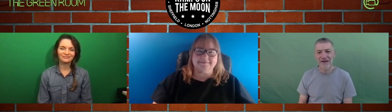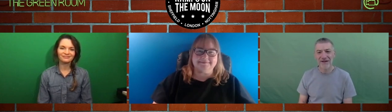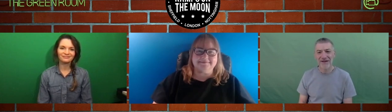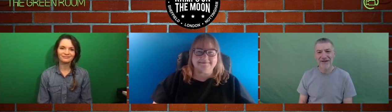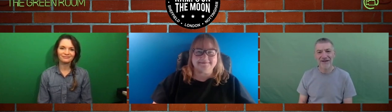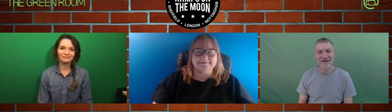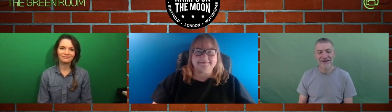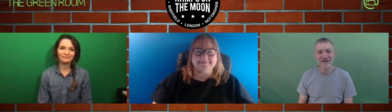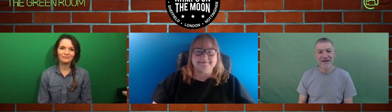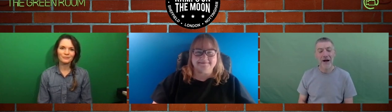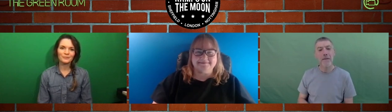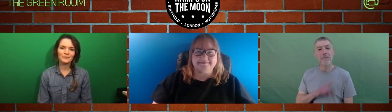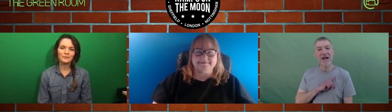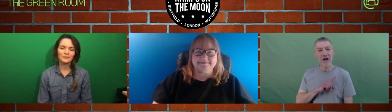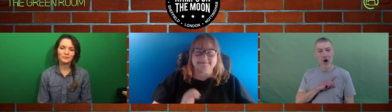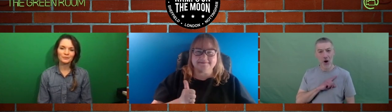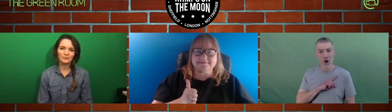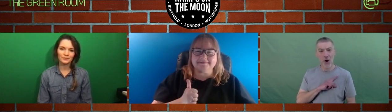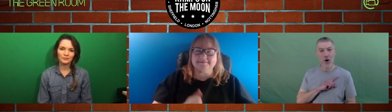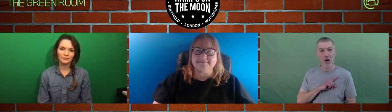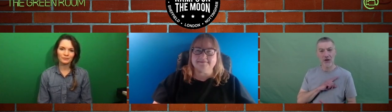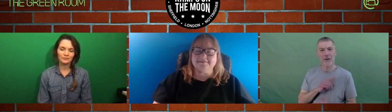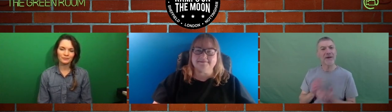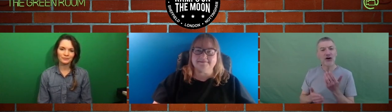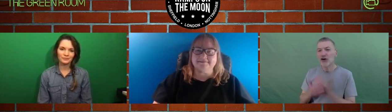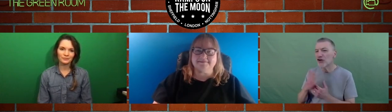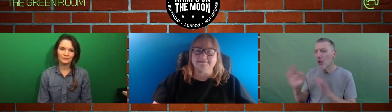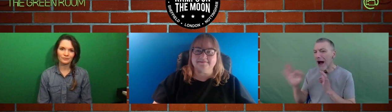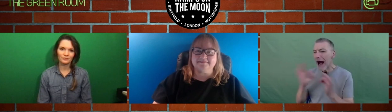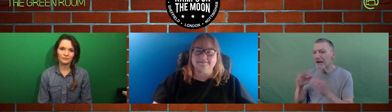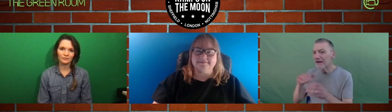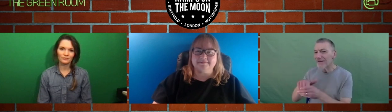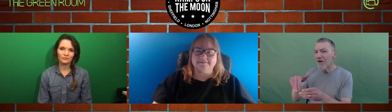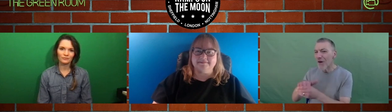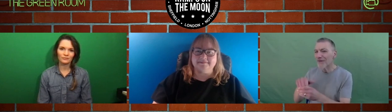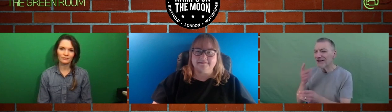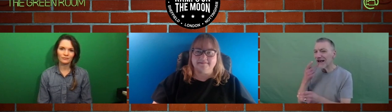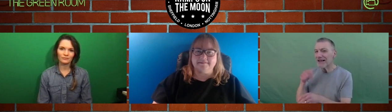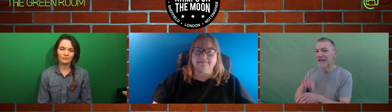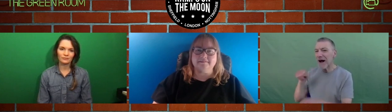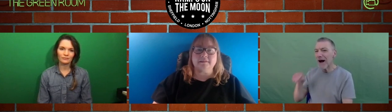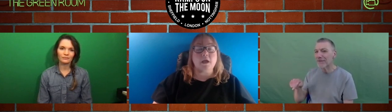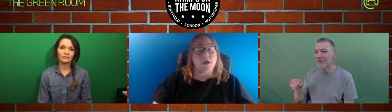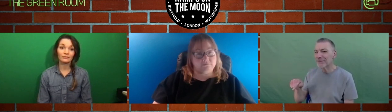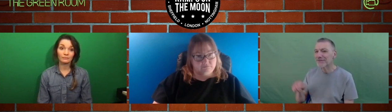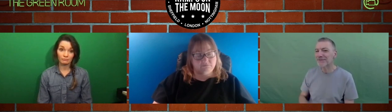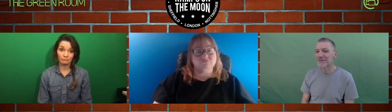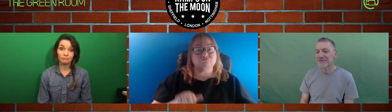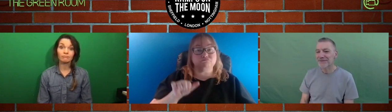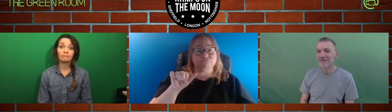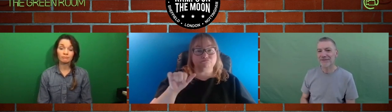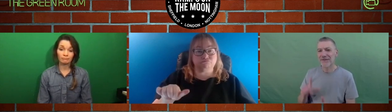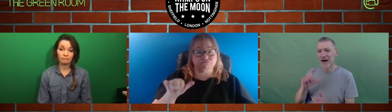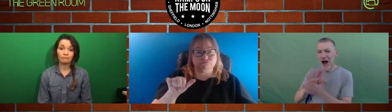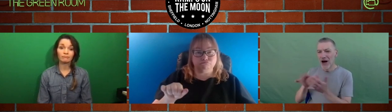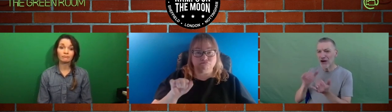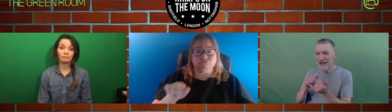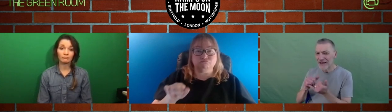Because we had some really new actors this time, didn't we? We did. Chris, Dan and Amy.